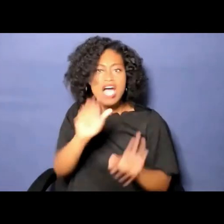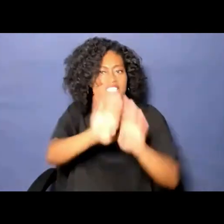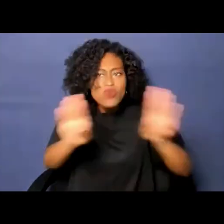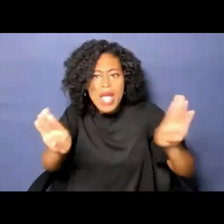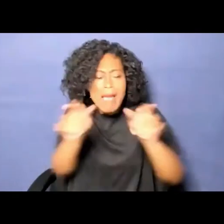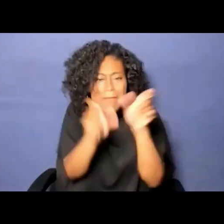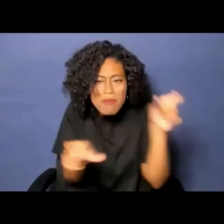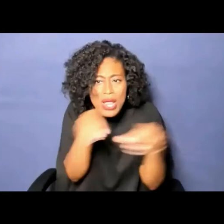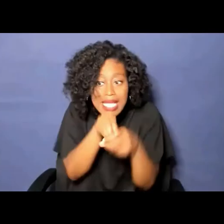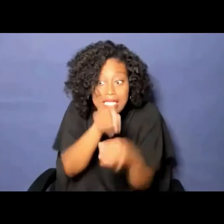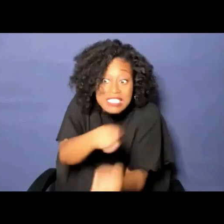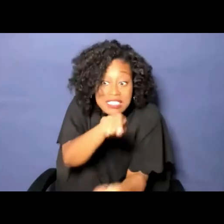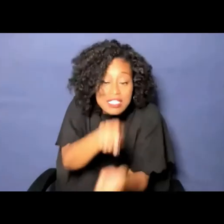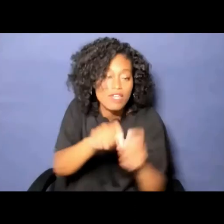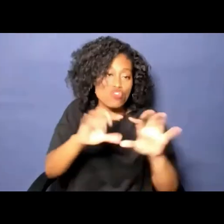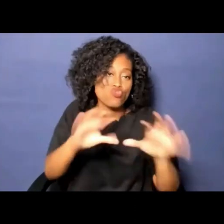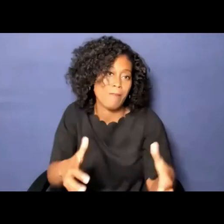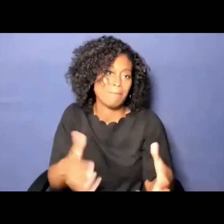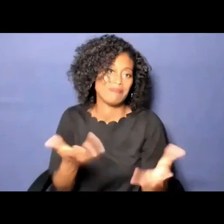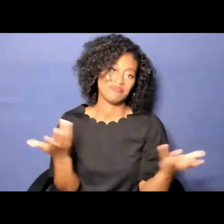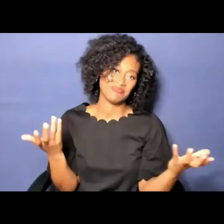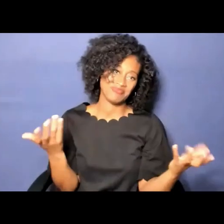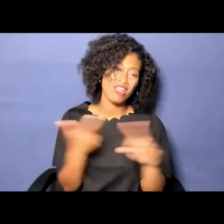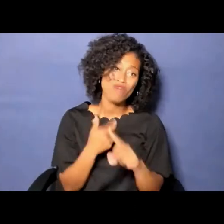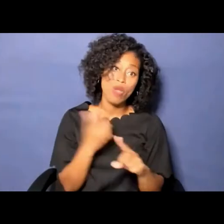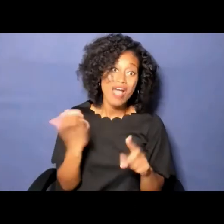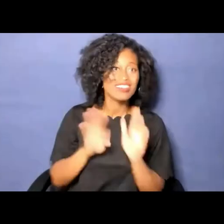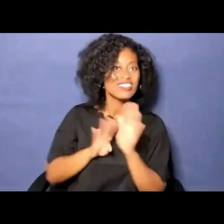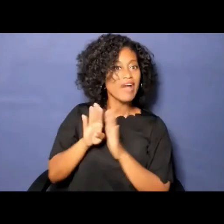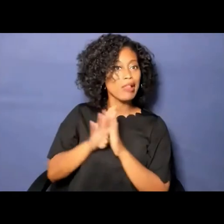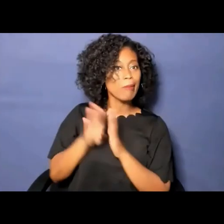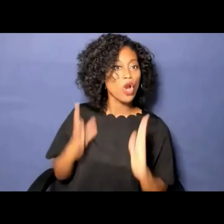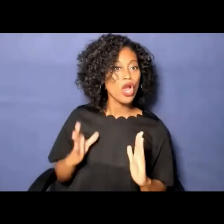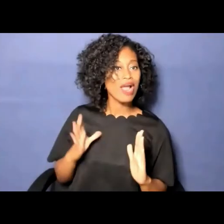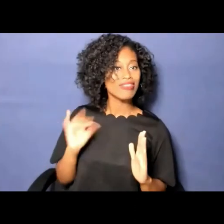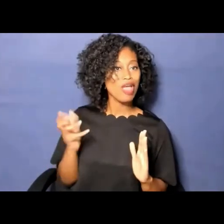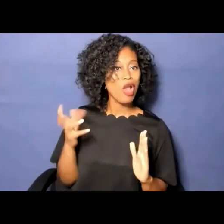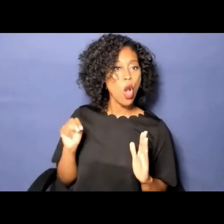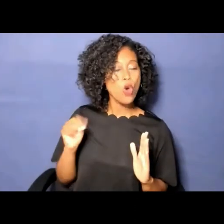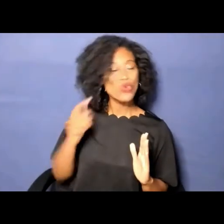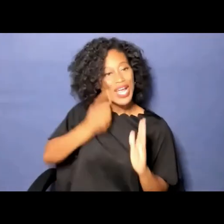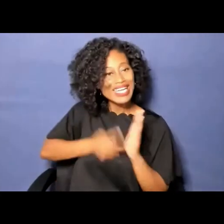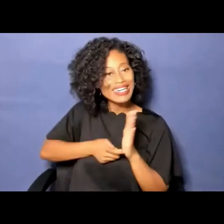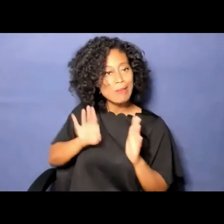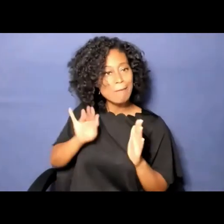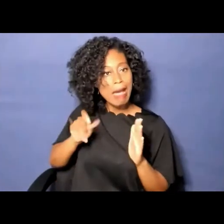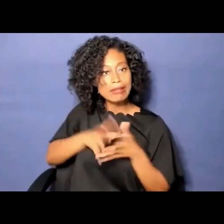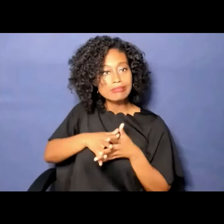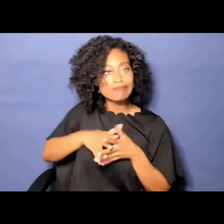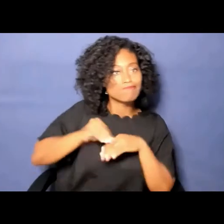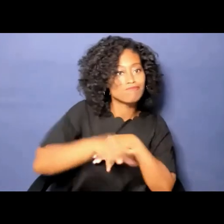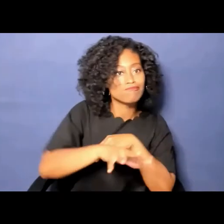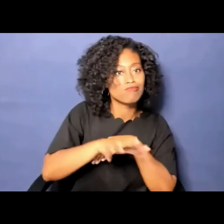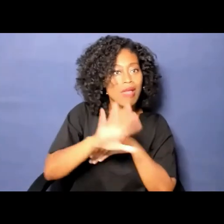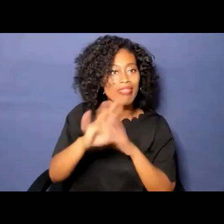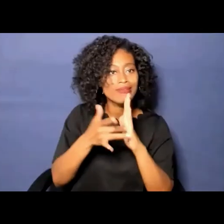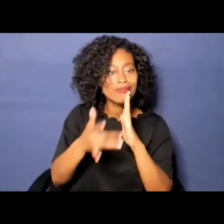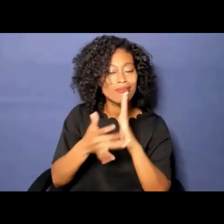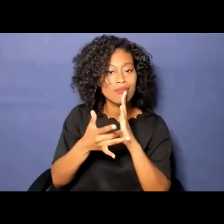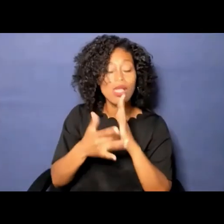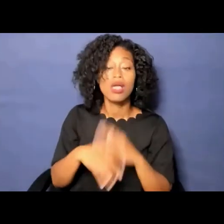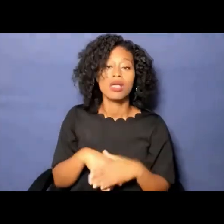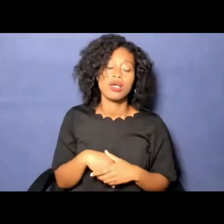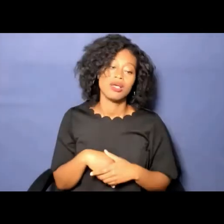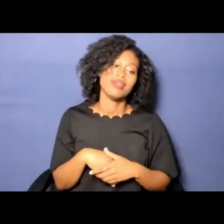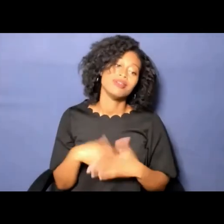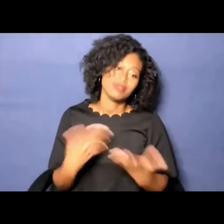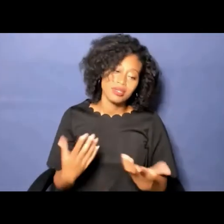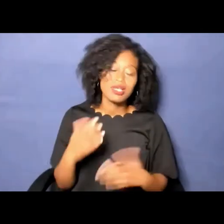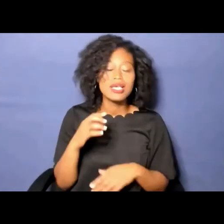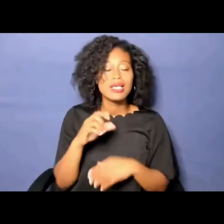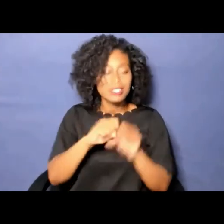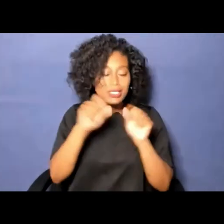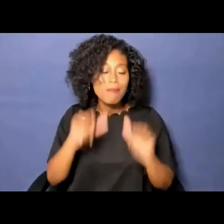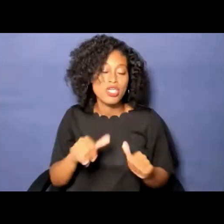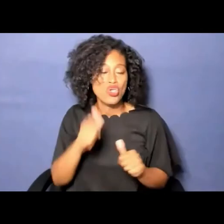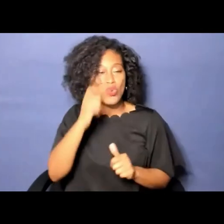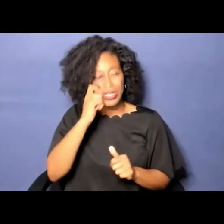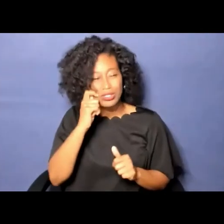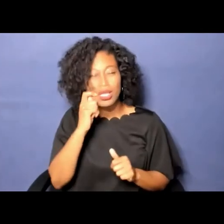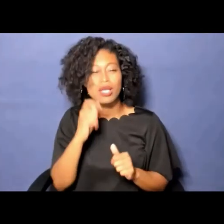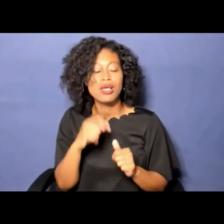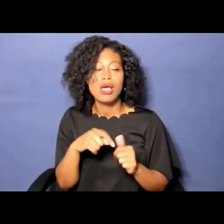racial groups. Systemic racism also perpetuates tendency for individual recognition bias.